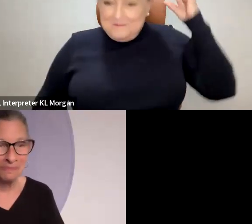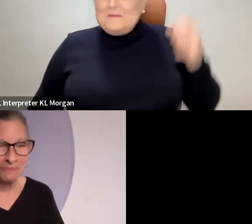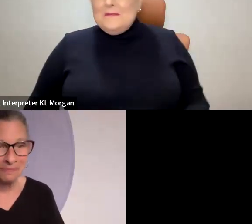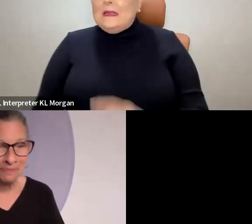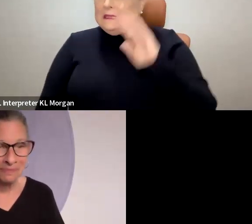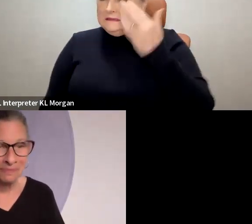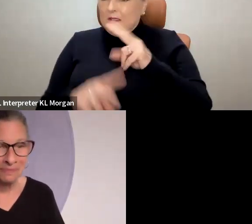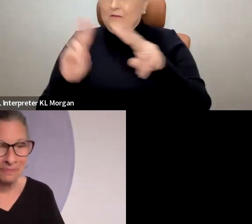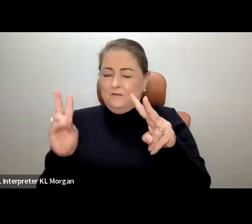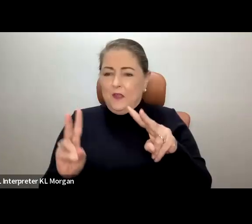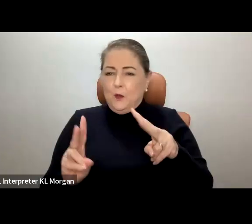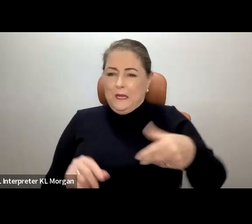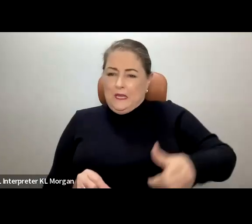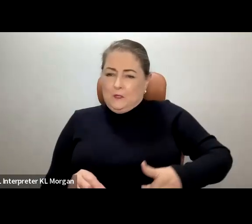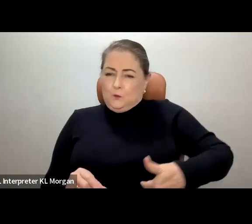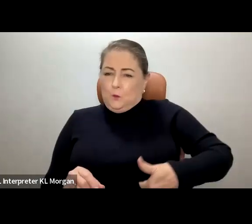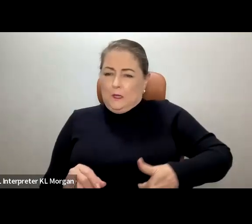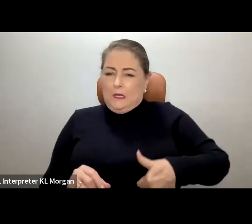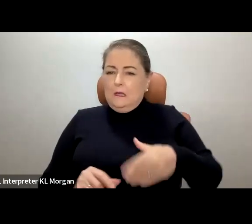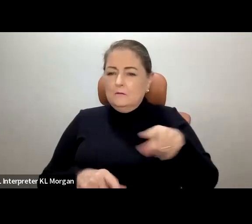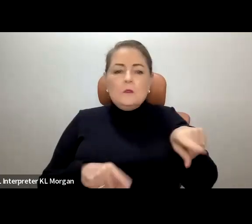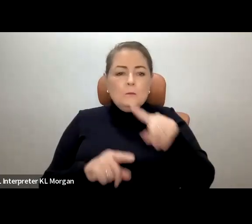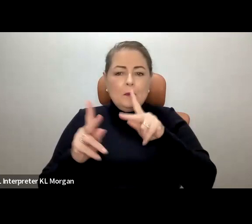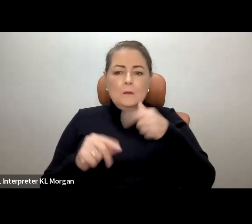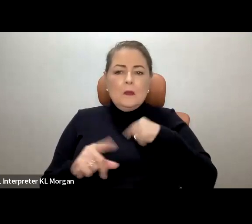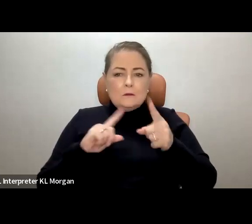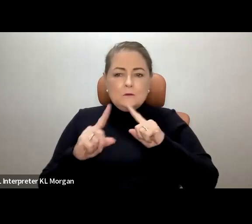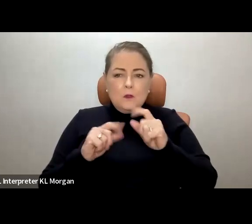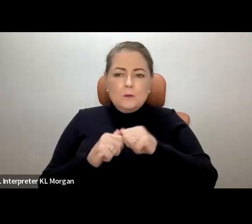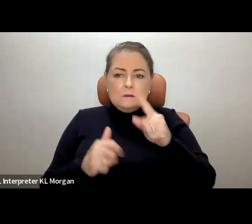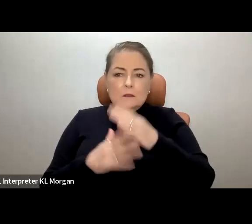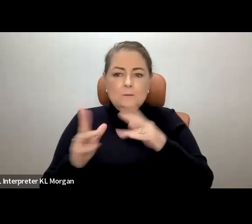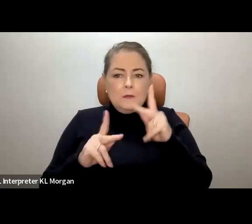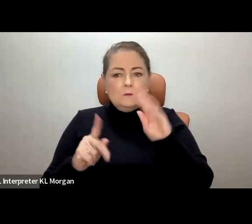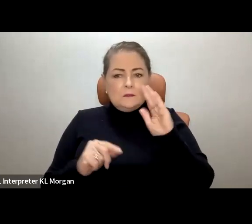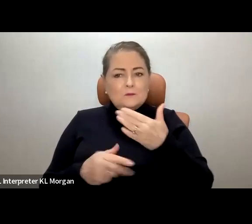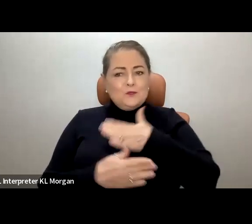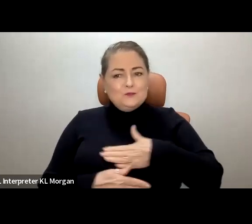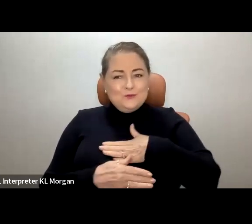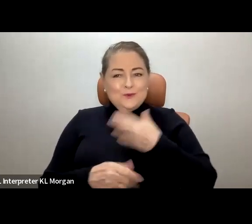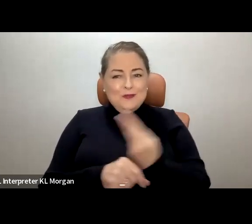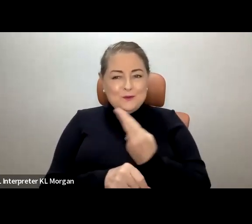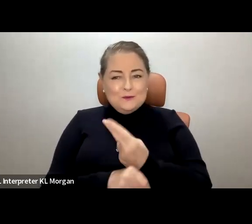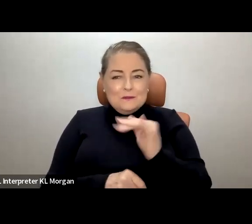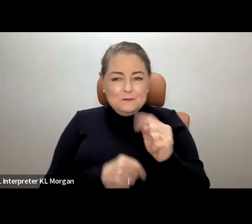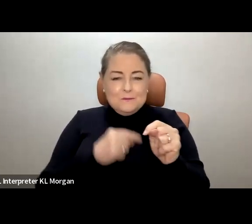least for those that I've talked to, in like I mentioned earlier, people seem to enjoy using it like they appreciate the